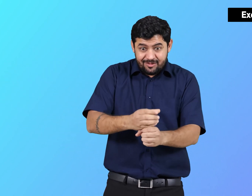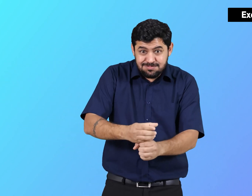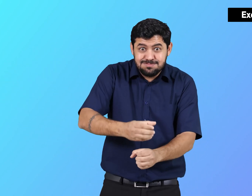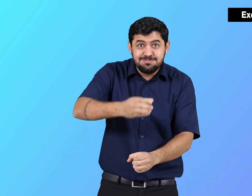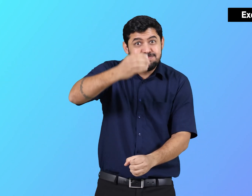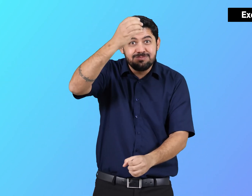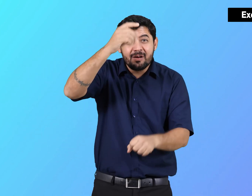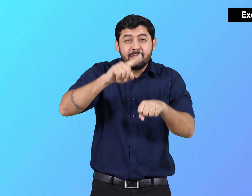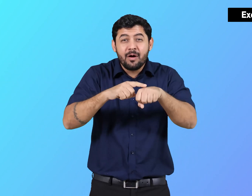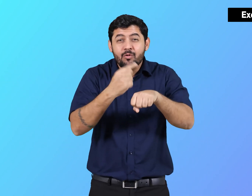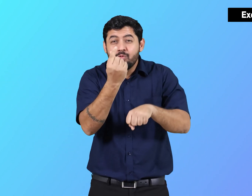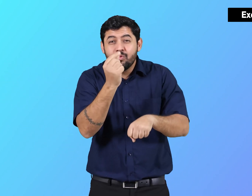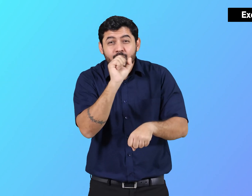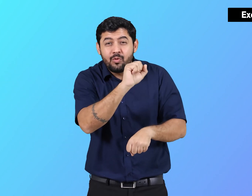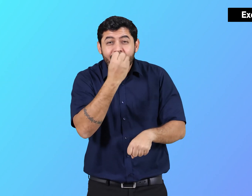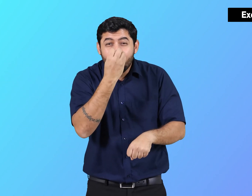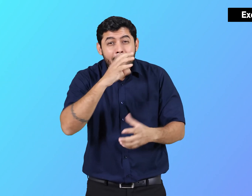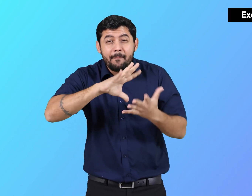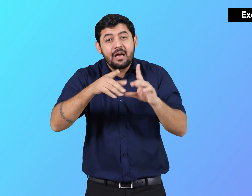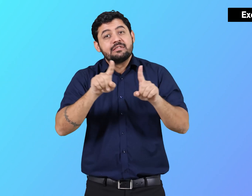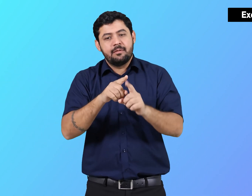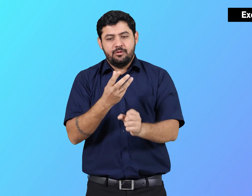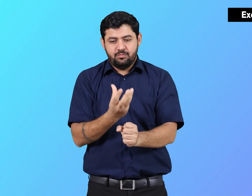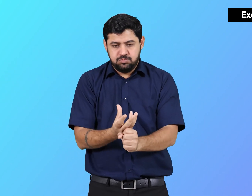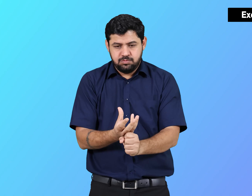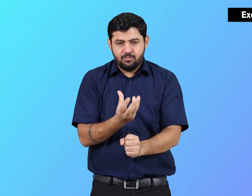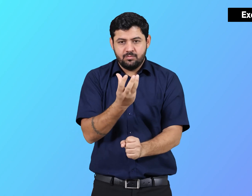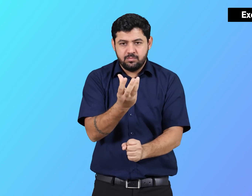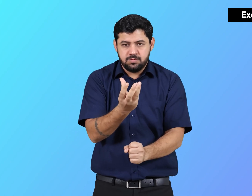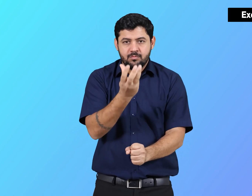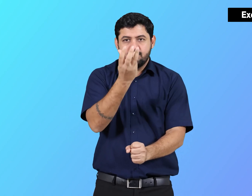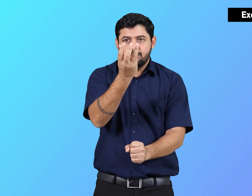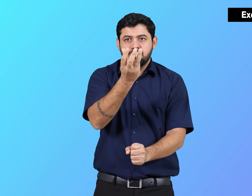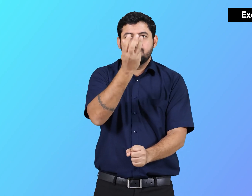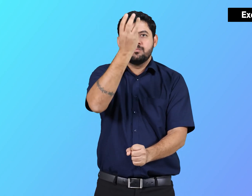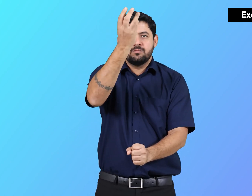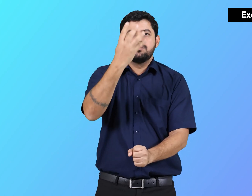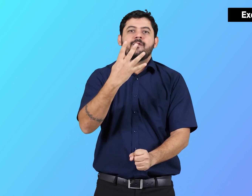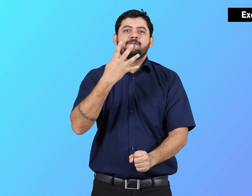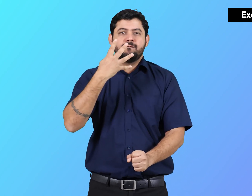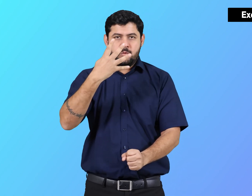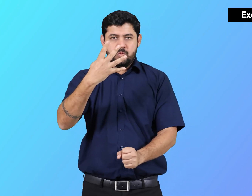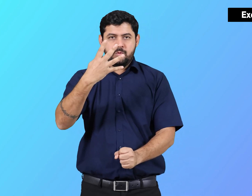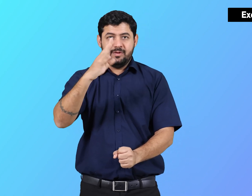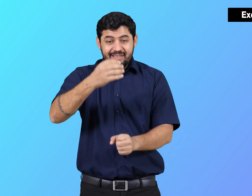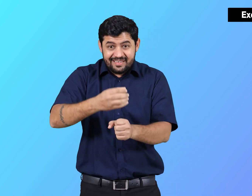The shaft of the lampstand had four more flowers. They were also made like almond flowers with buds and petals.